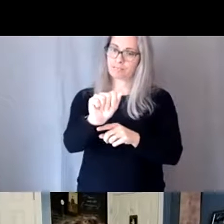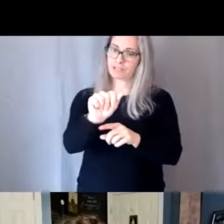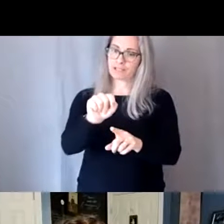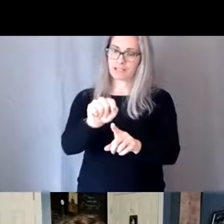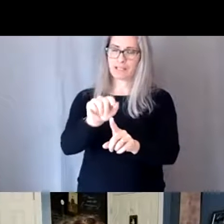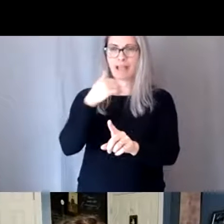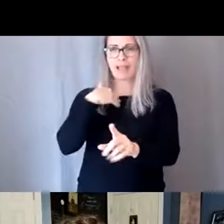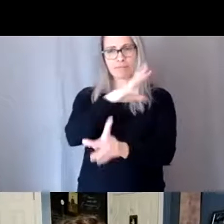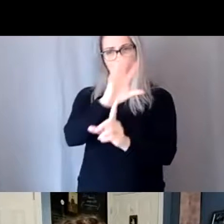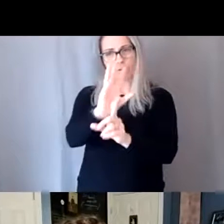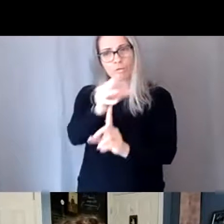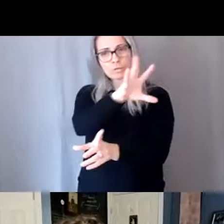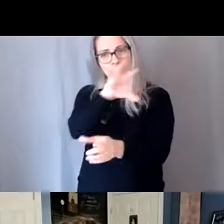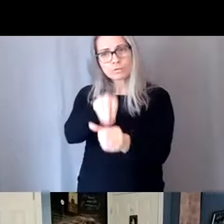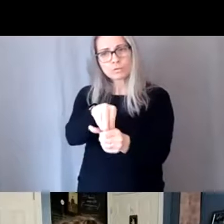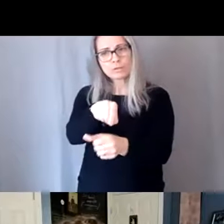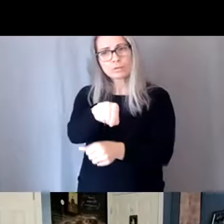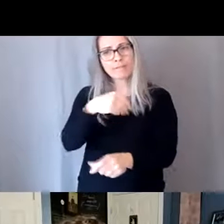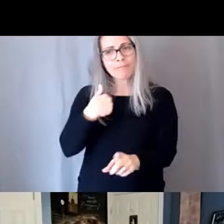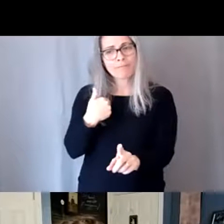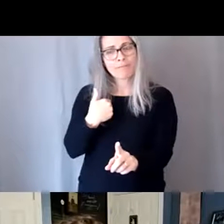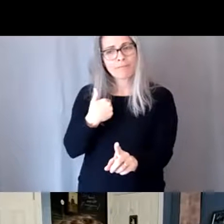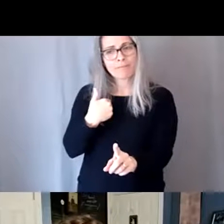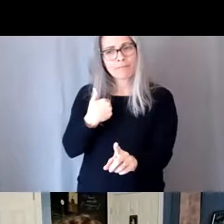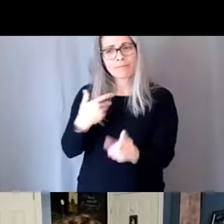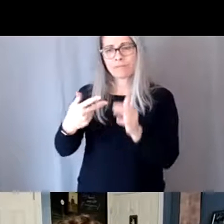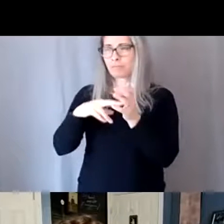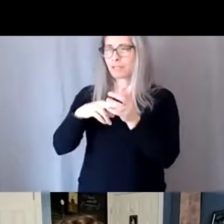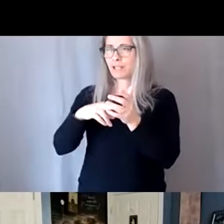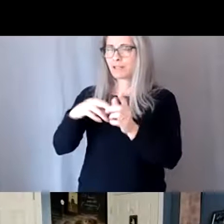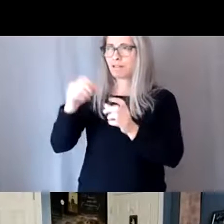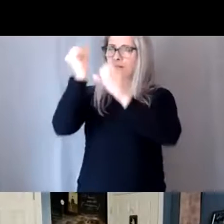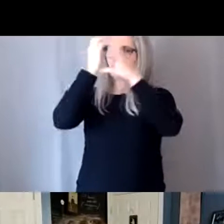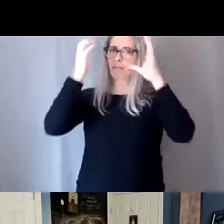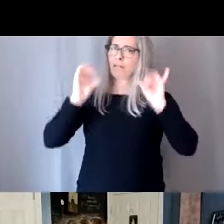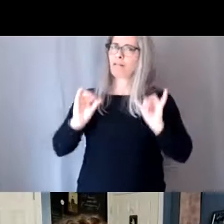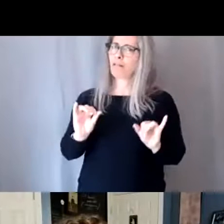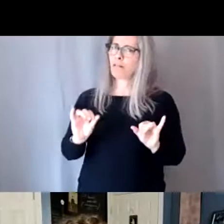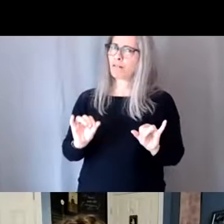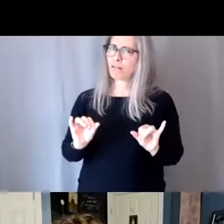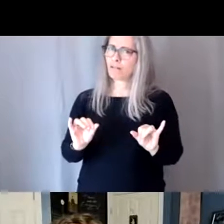of disability as a different way of being in the world and so there's knowledge that comes with